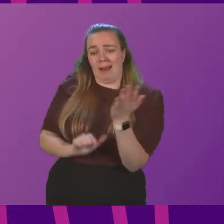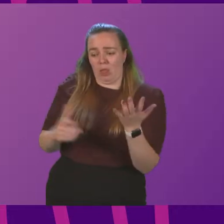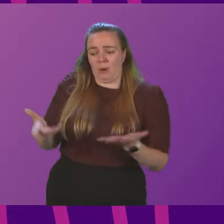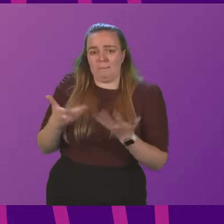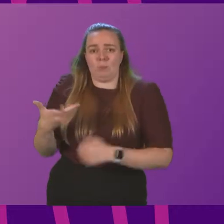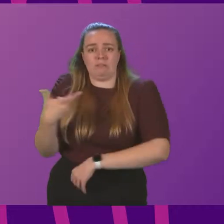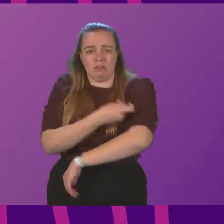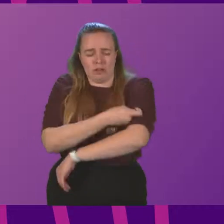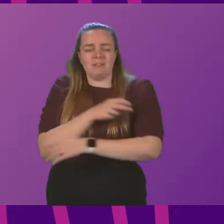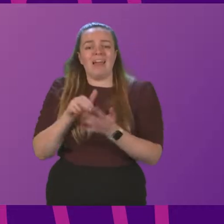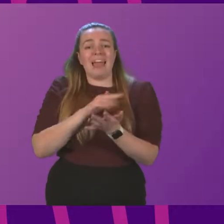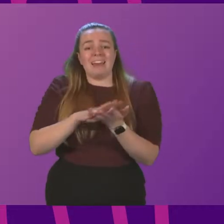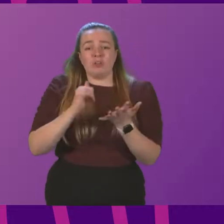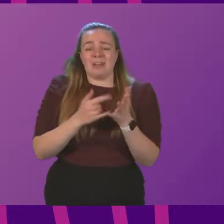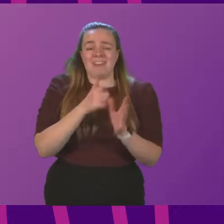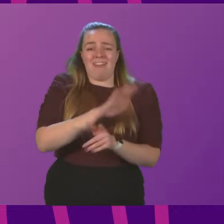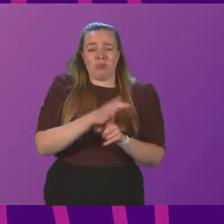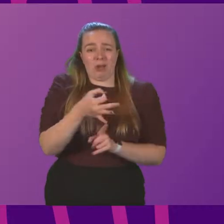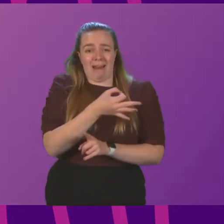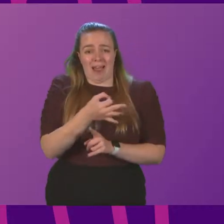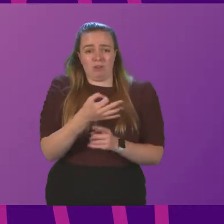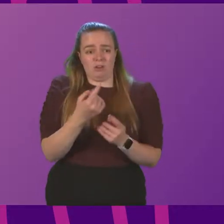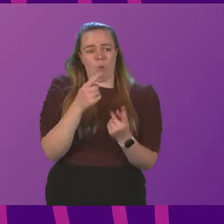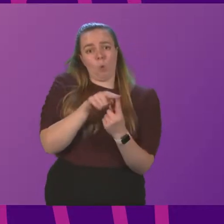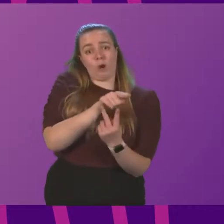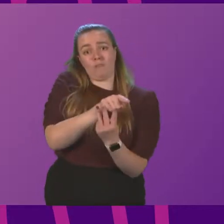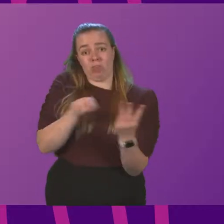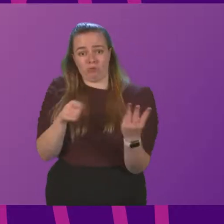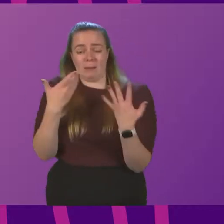NHS Ayrshire and Arran is one of three health boards that have requested assistance. However,